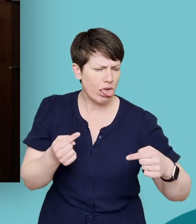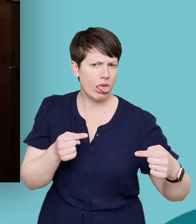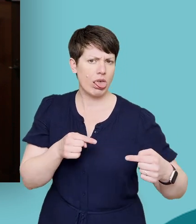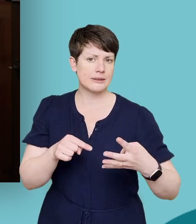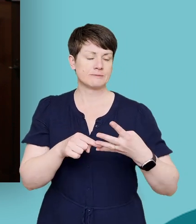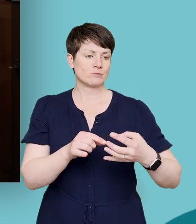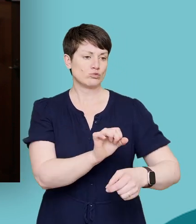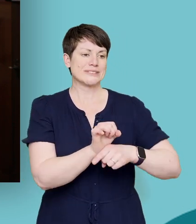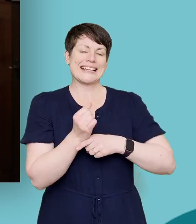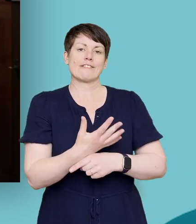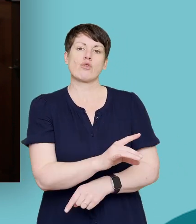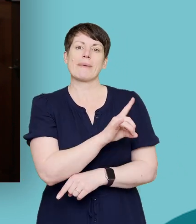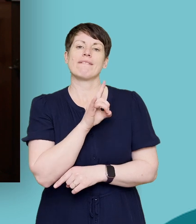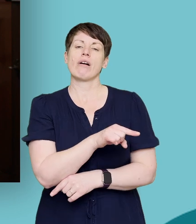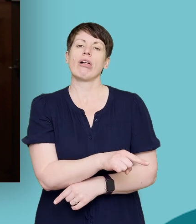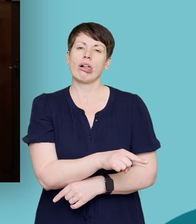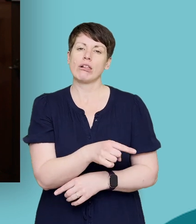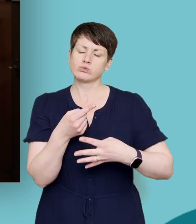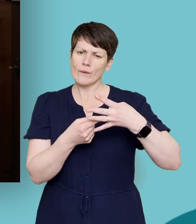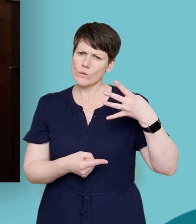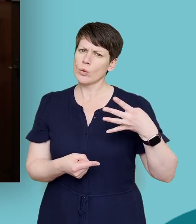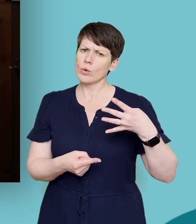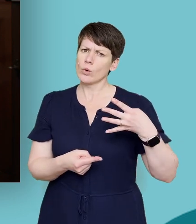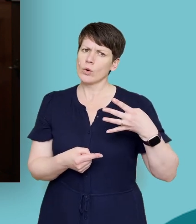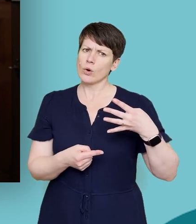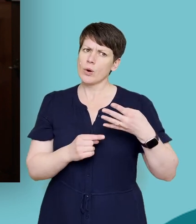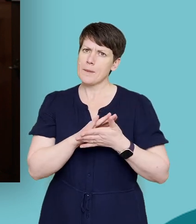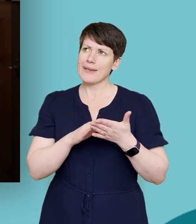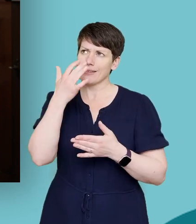Those four things are what he meant by the Kingdom of God.